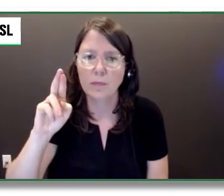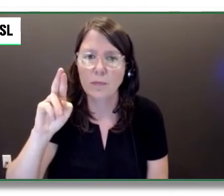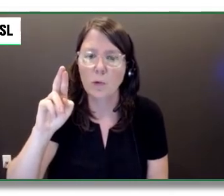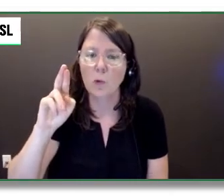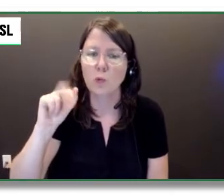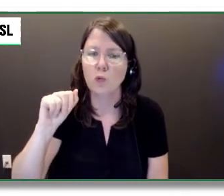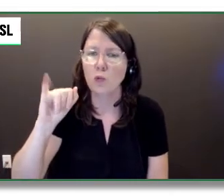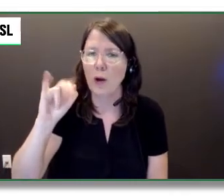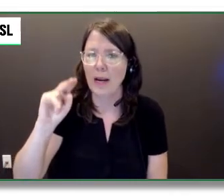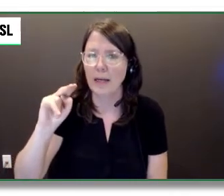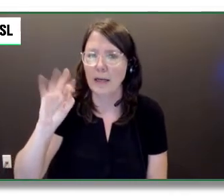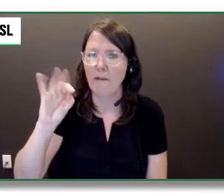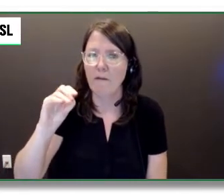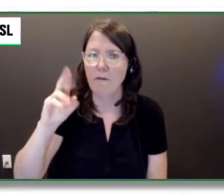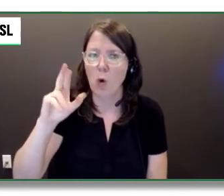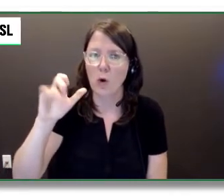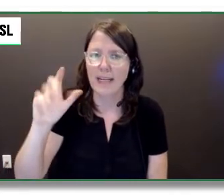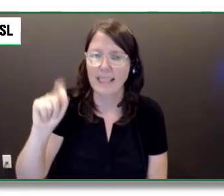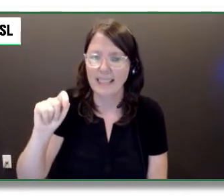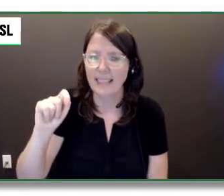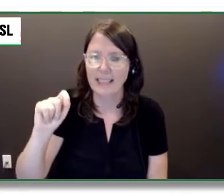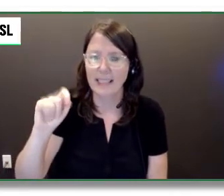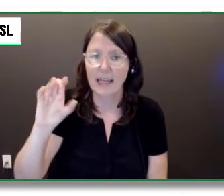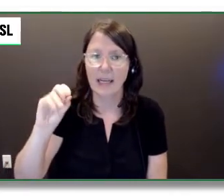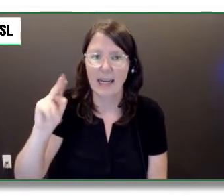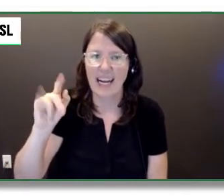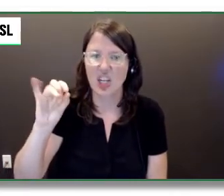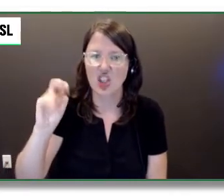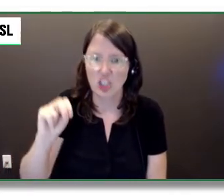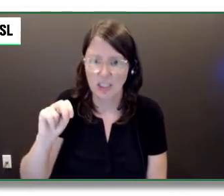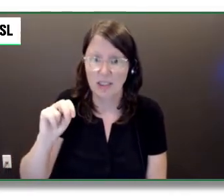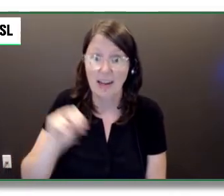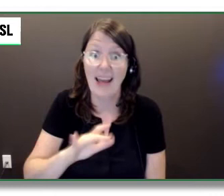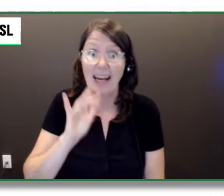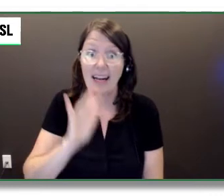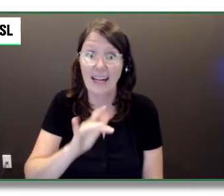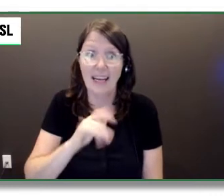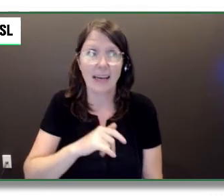is their website and as you can see here they they focus